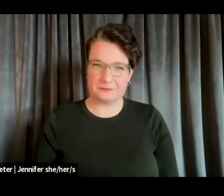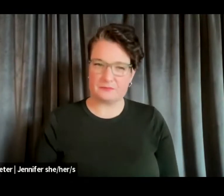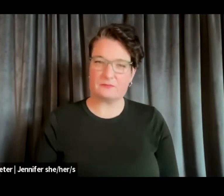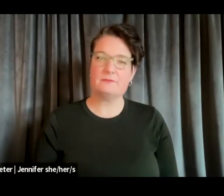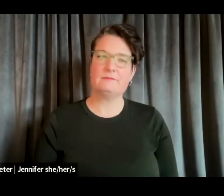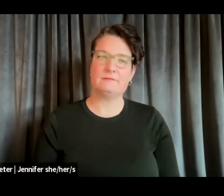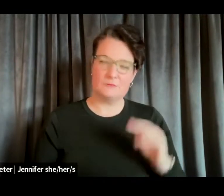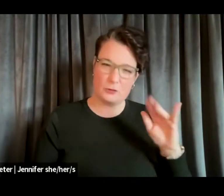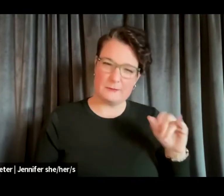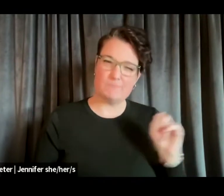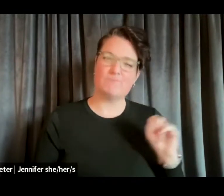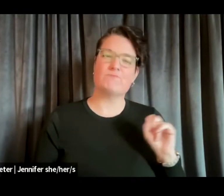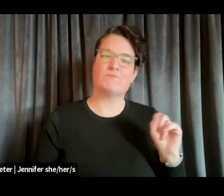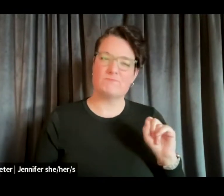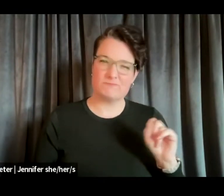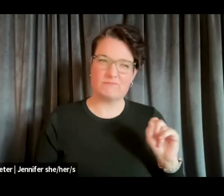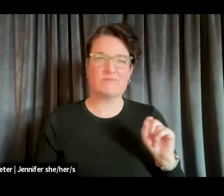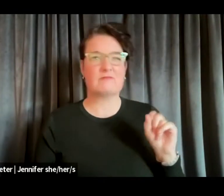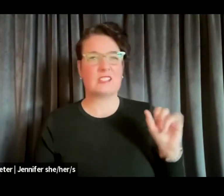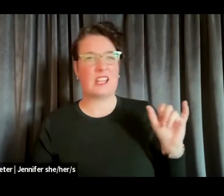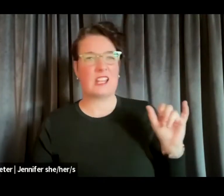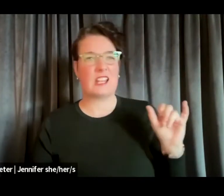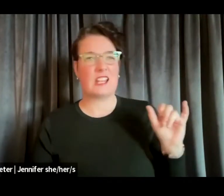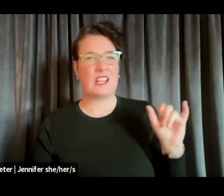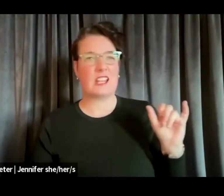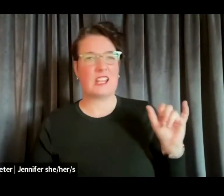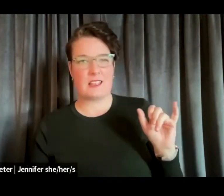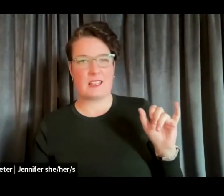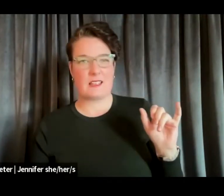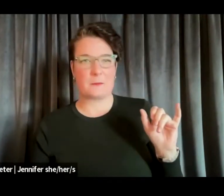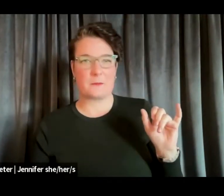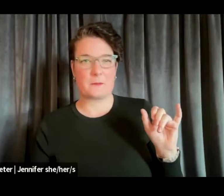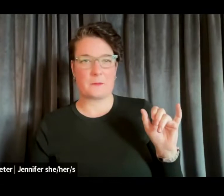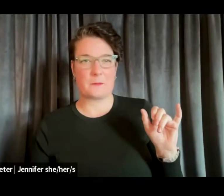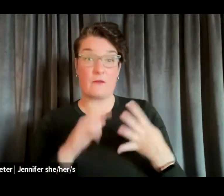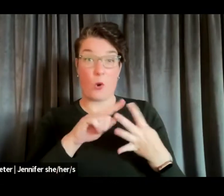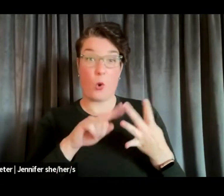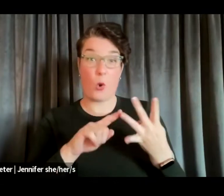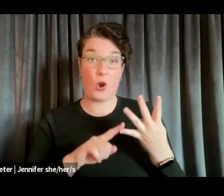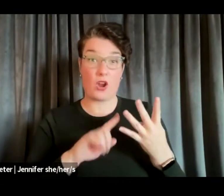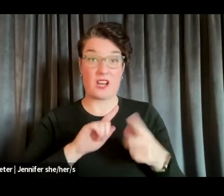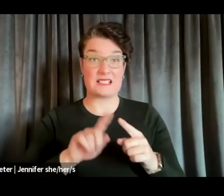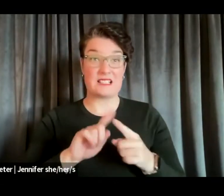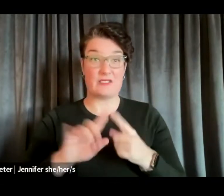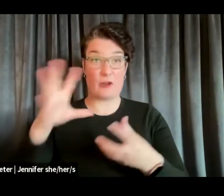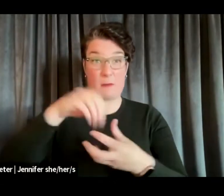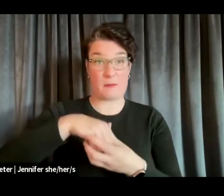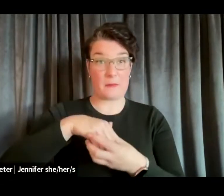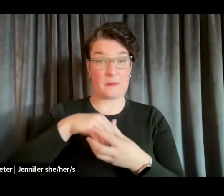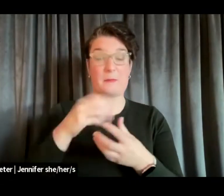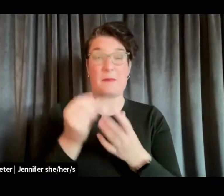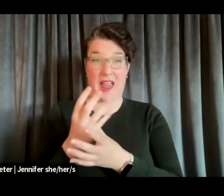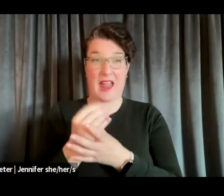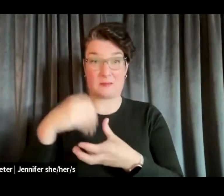And that we're like you know, the four different plants that are part of the Lulav they come from different climates.